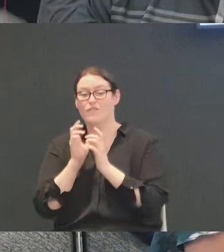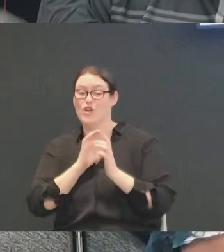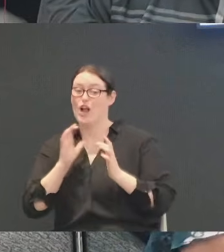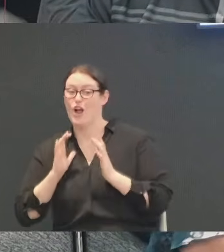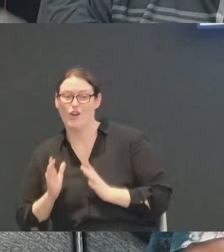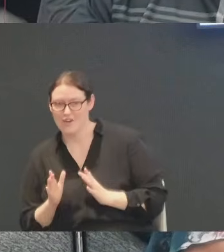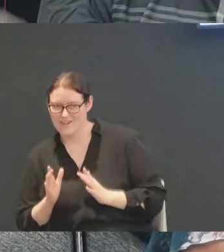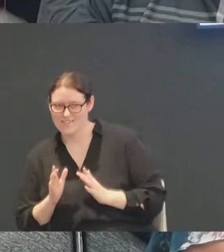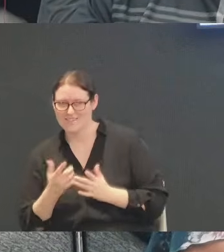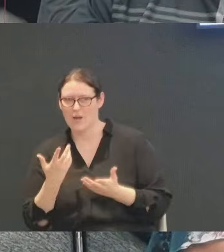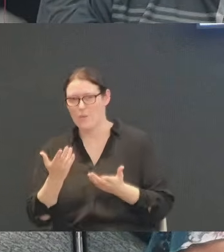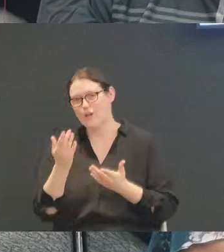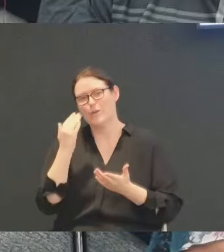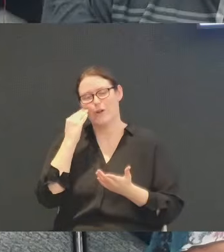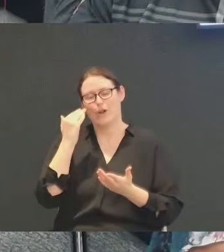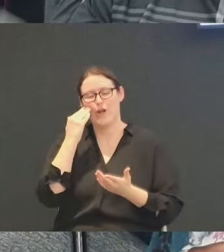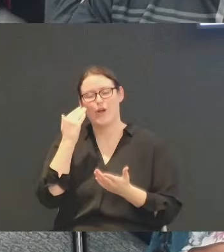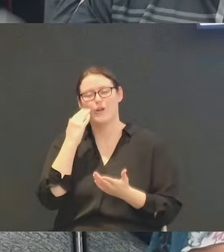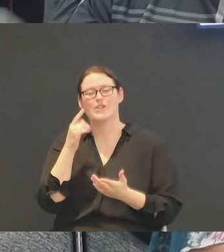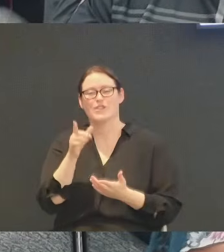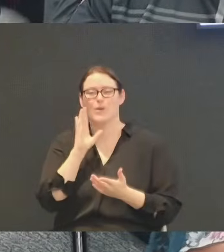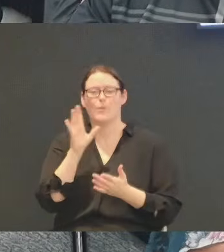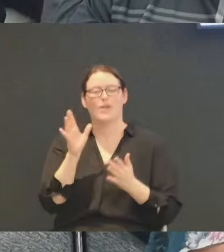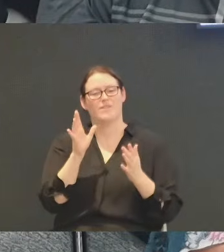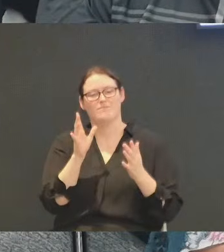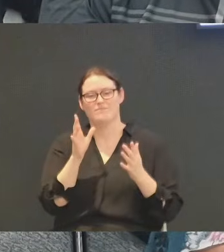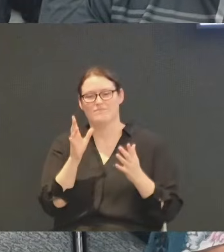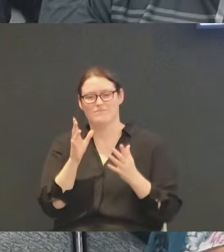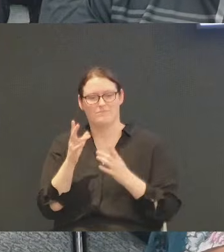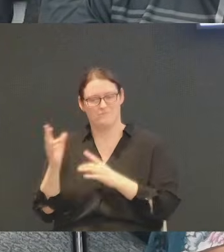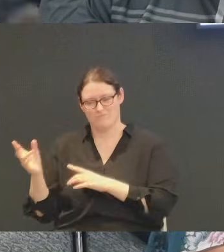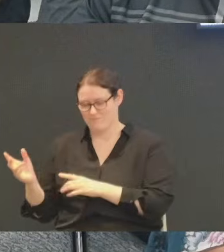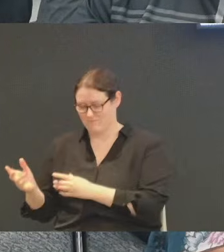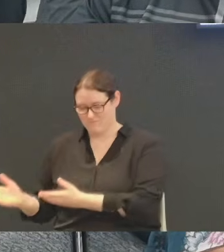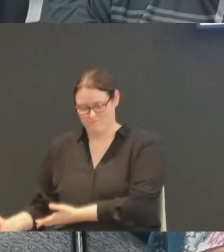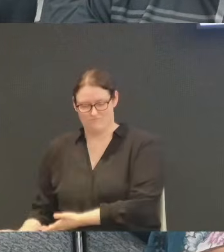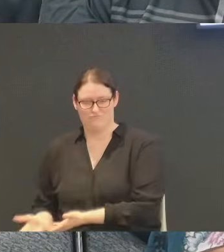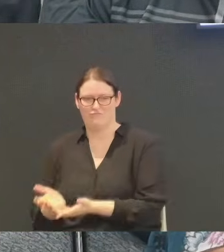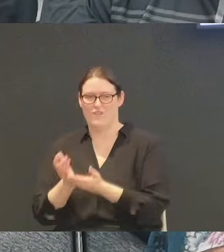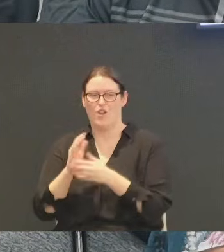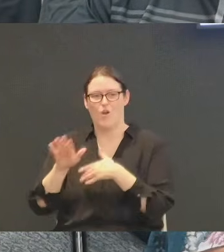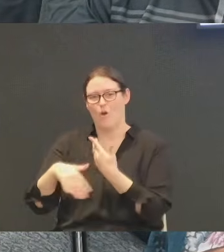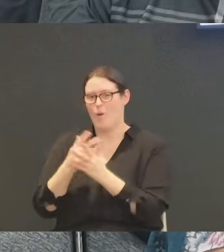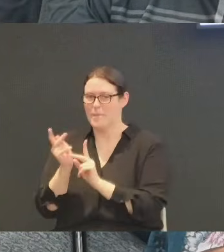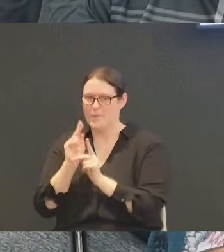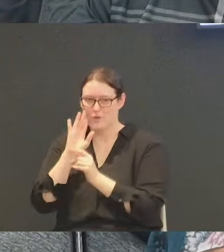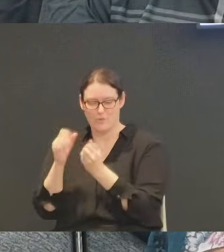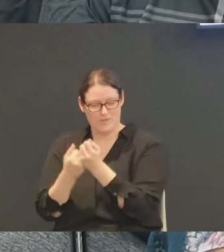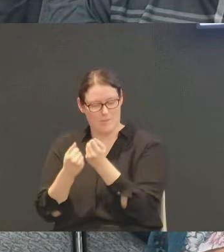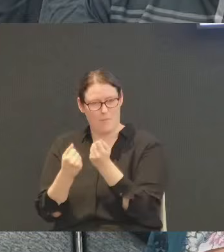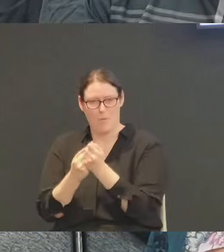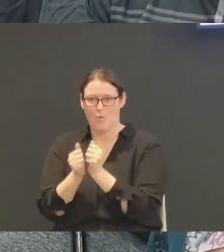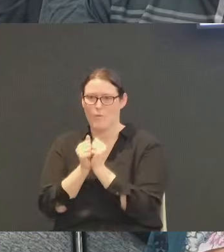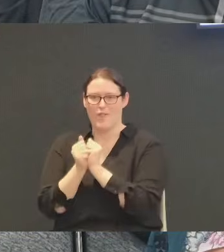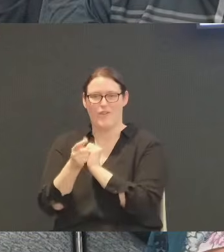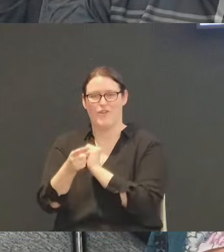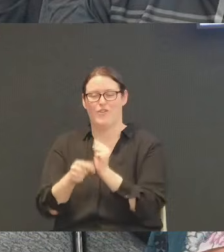I want you to know that she will take all of us with her. And I believe that when she turns 18,